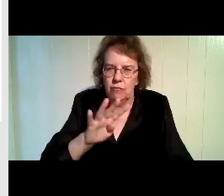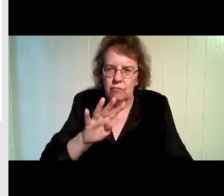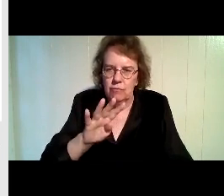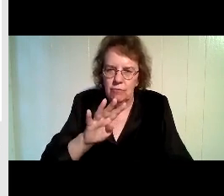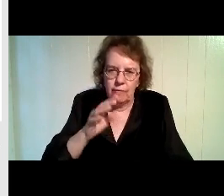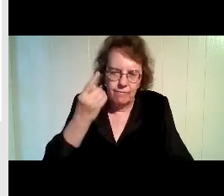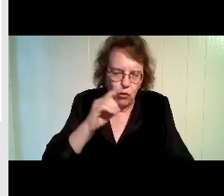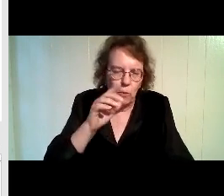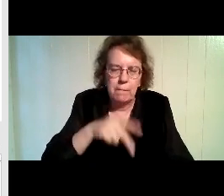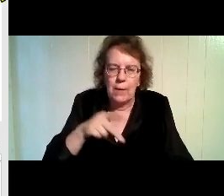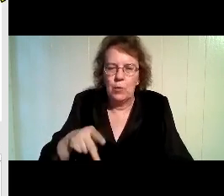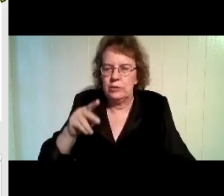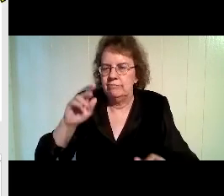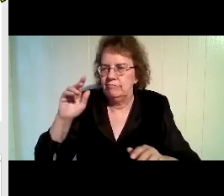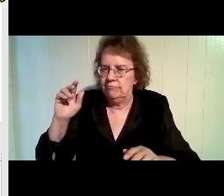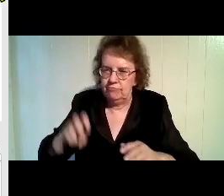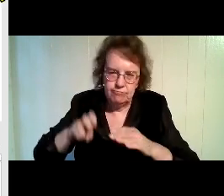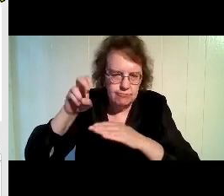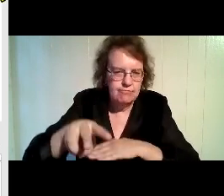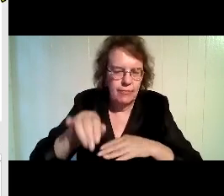slide, and it's asking me to just check the reading order.